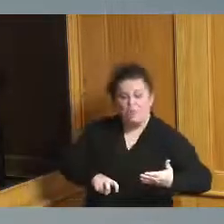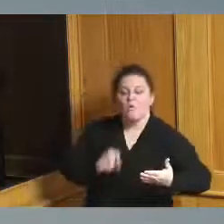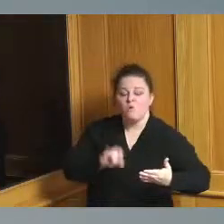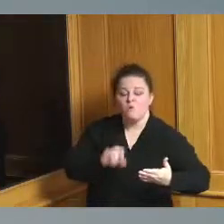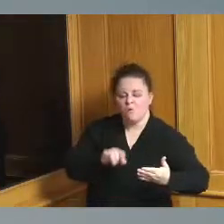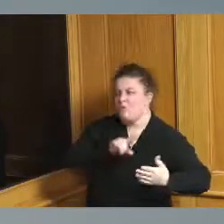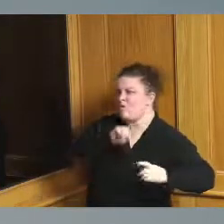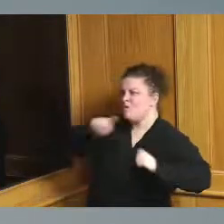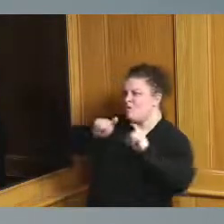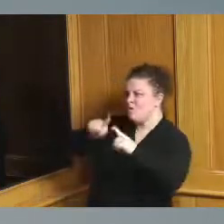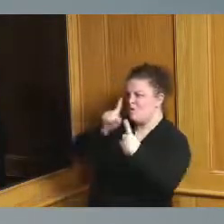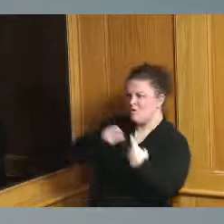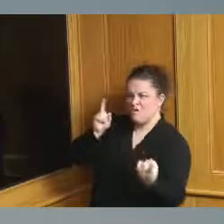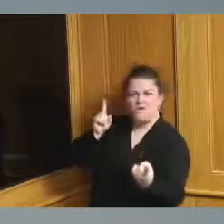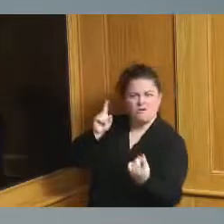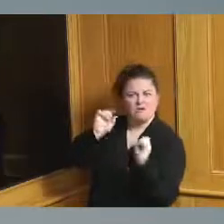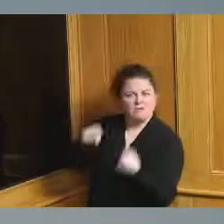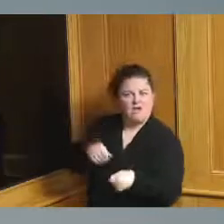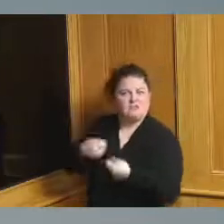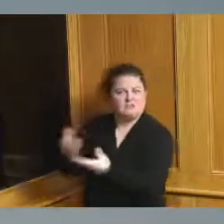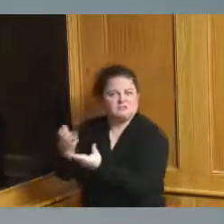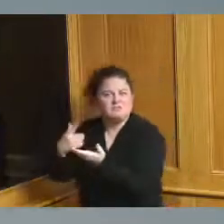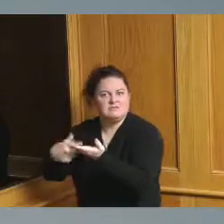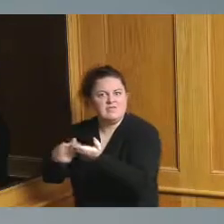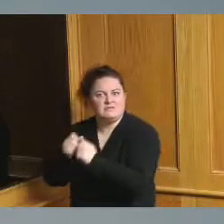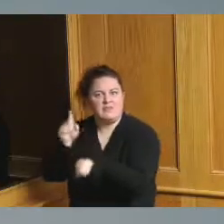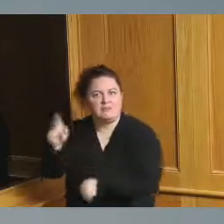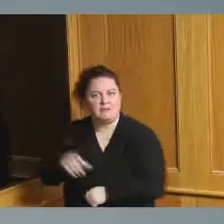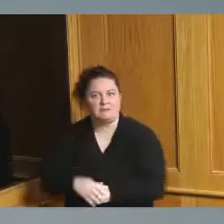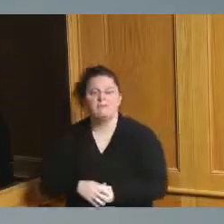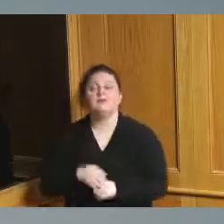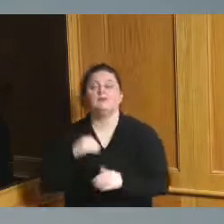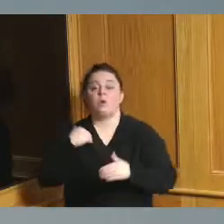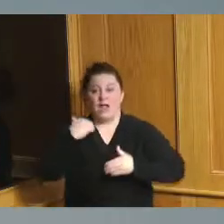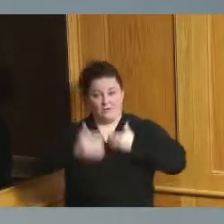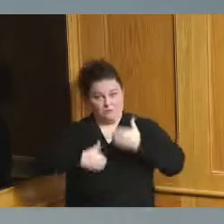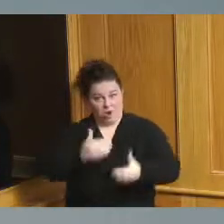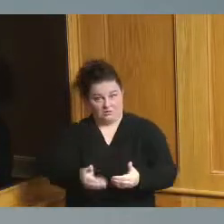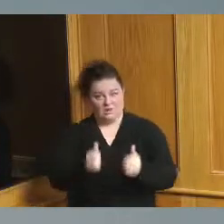and there were there was a process of deliberation amongst that if these were